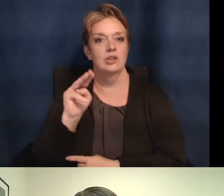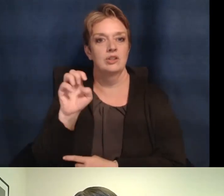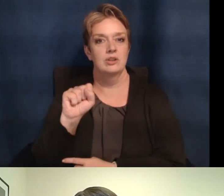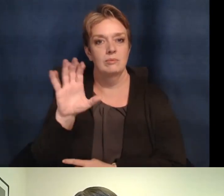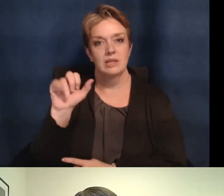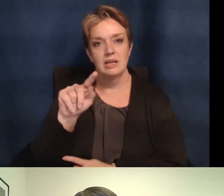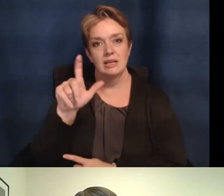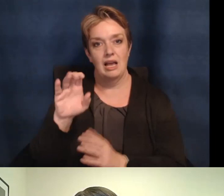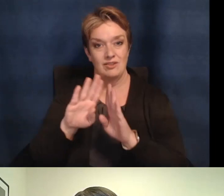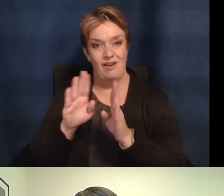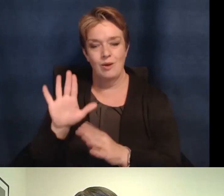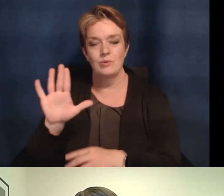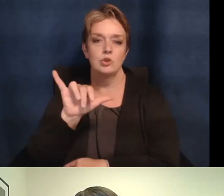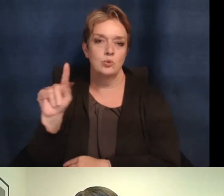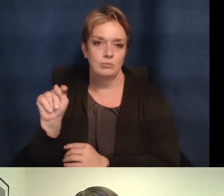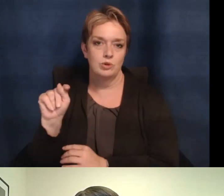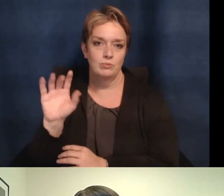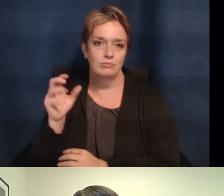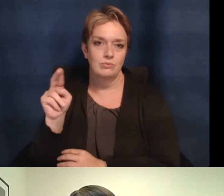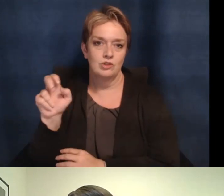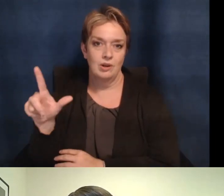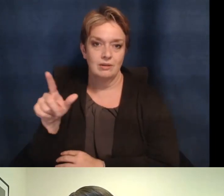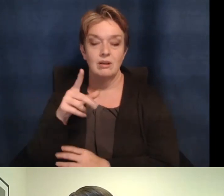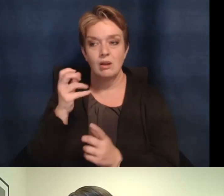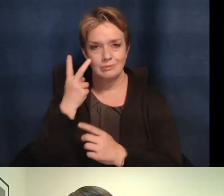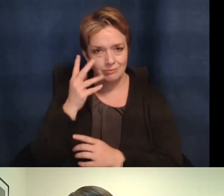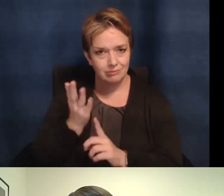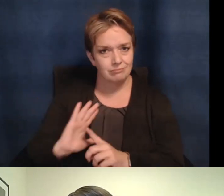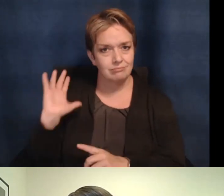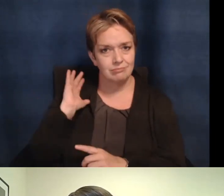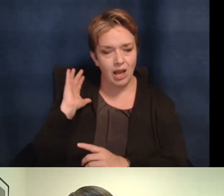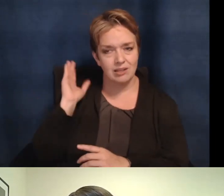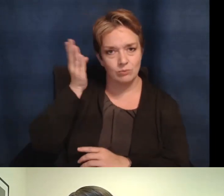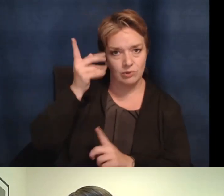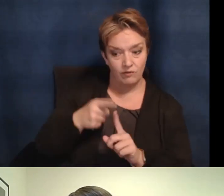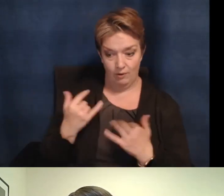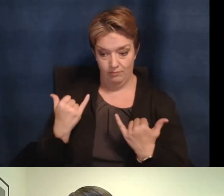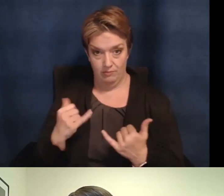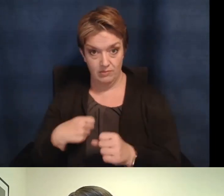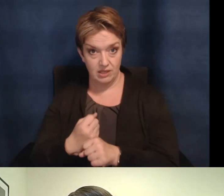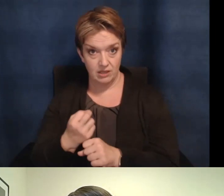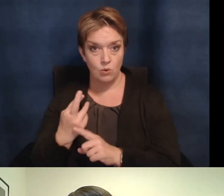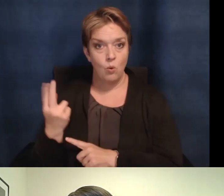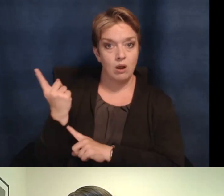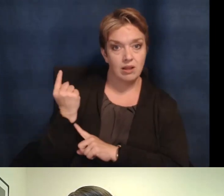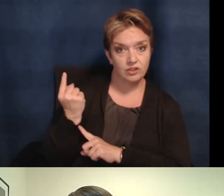so if you are looking for past presentations from this year or the year before, please check it out there.